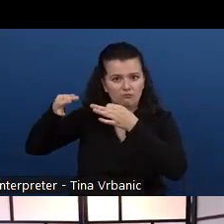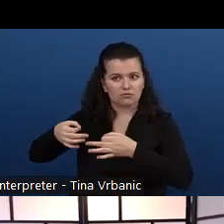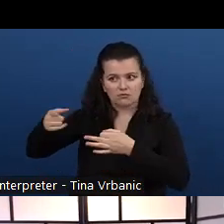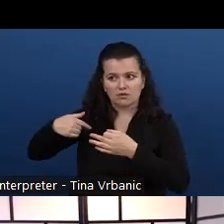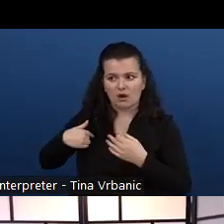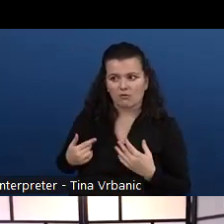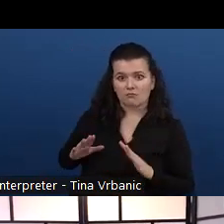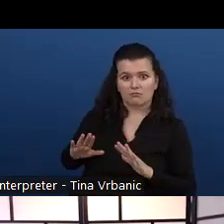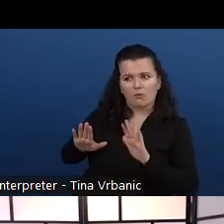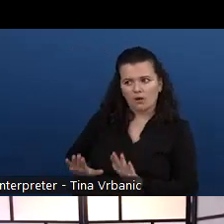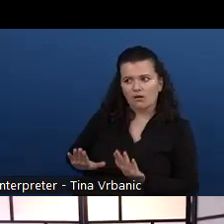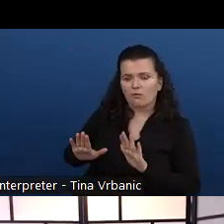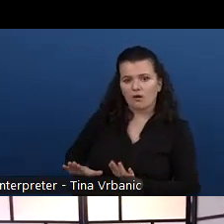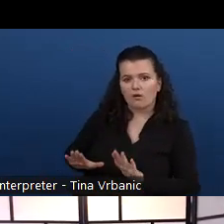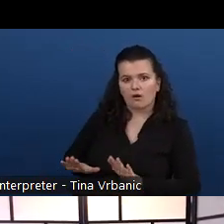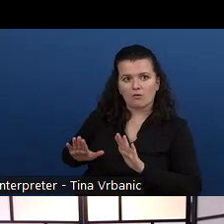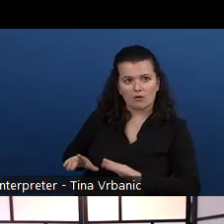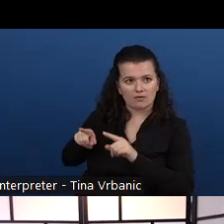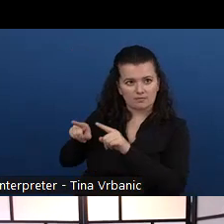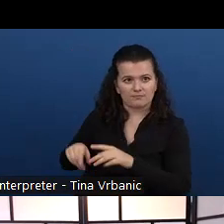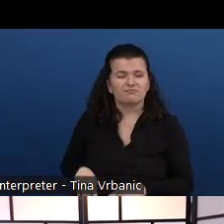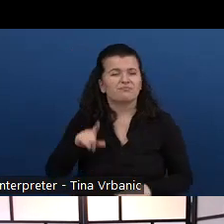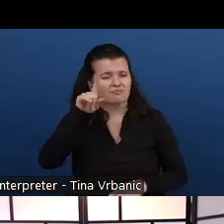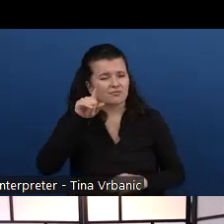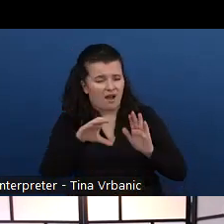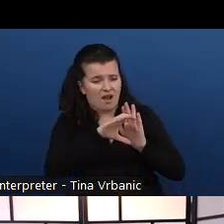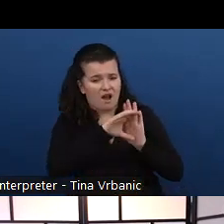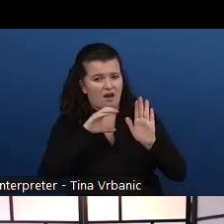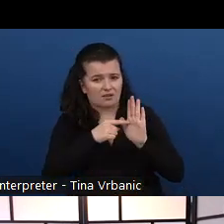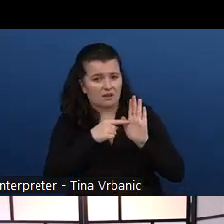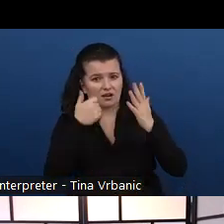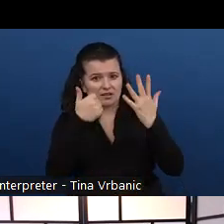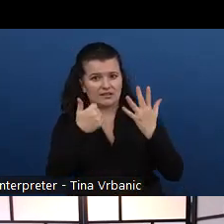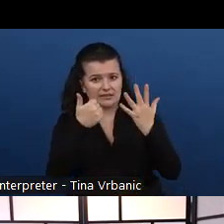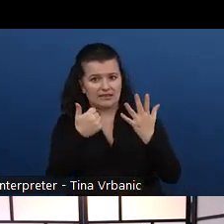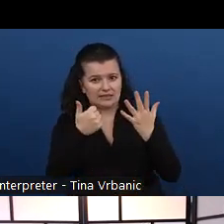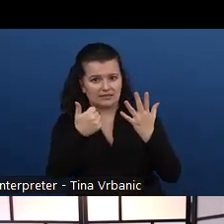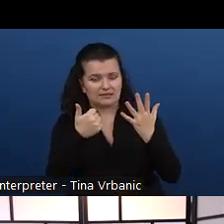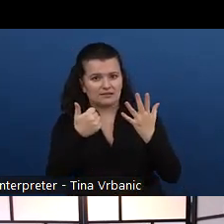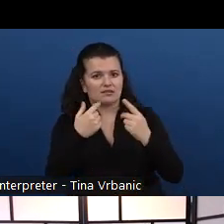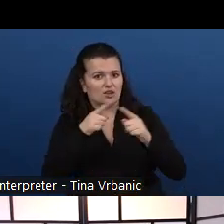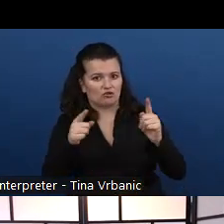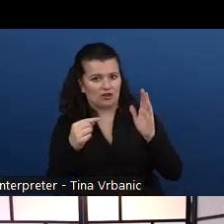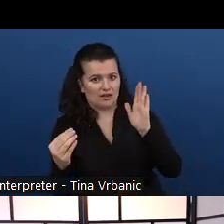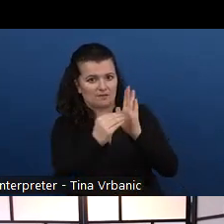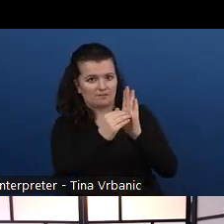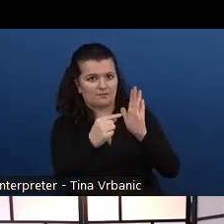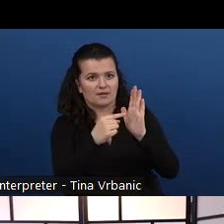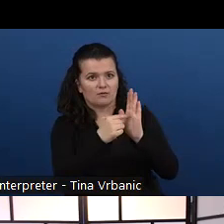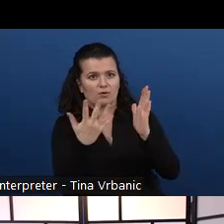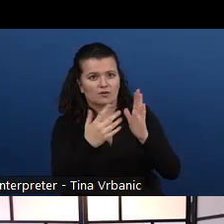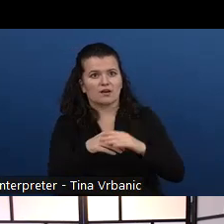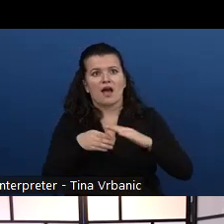This Article 6 of the decree says, The Accessibility Statement is communicated to the administration